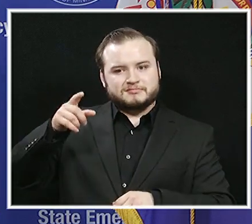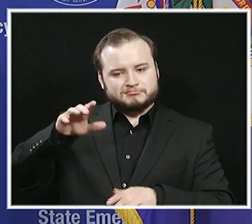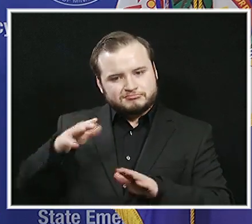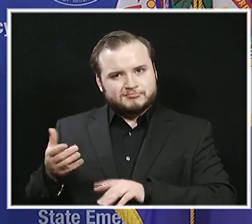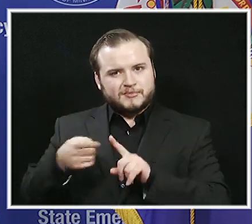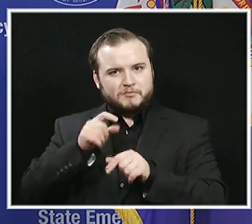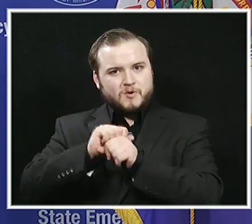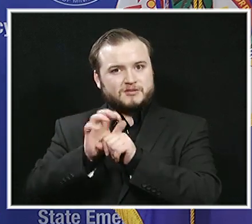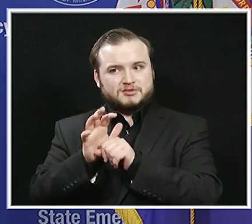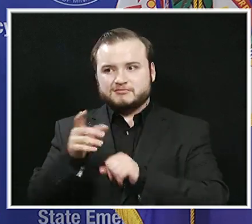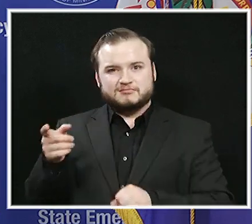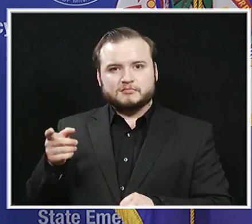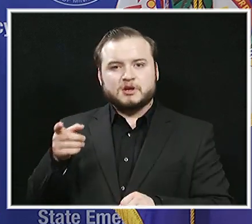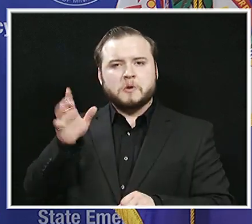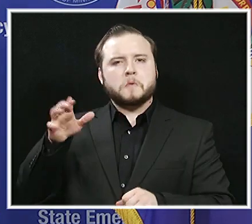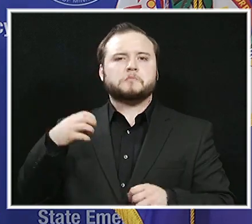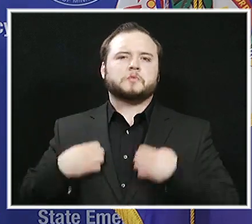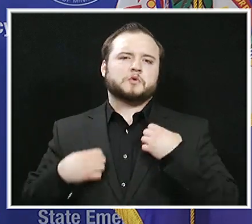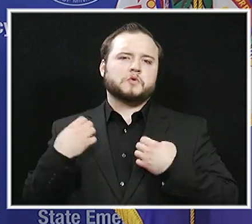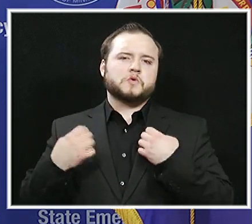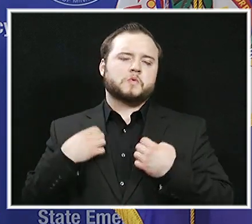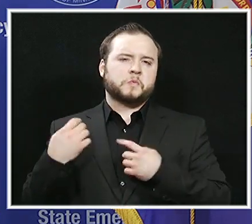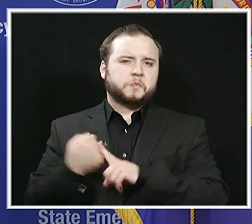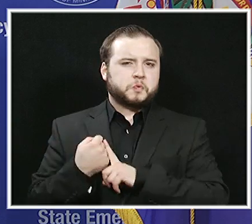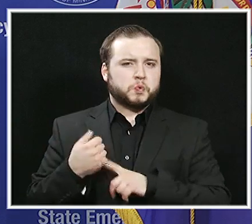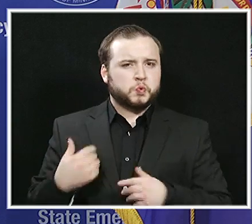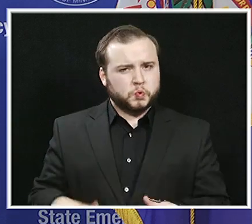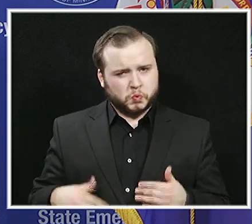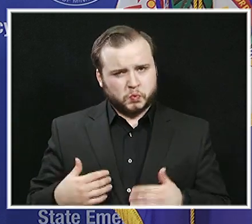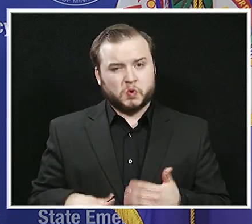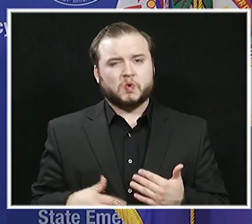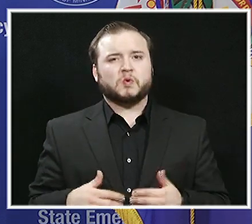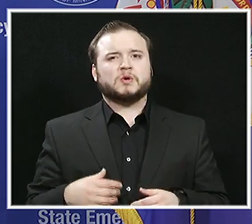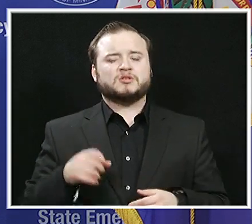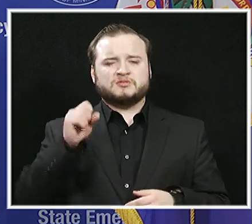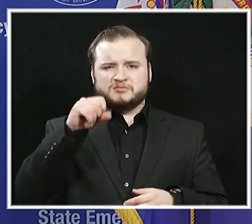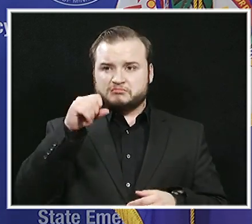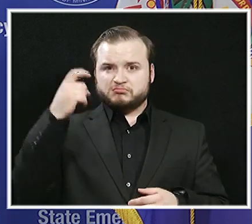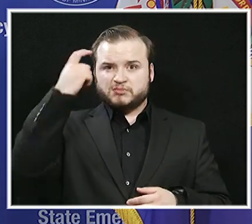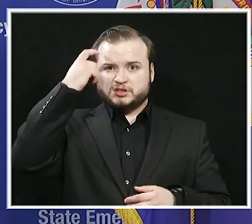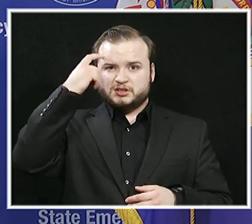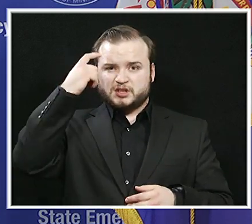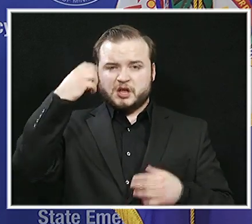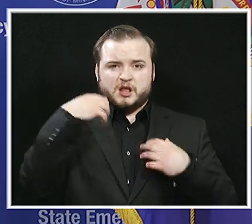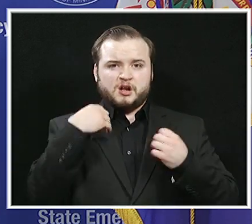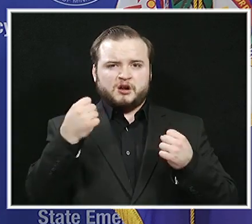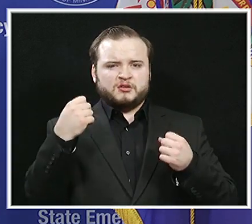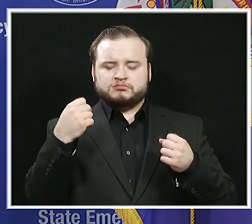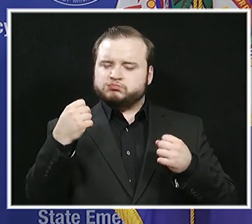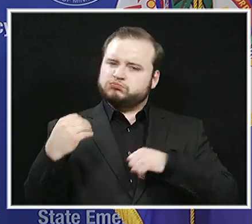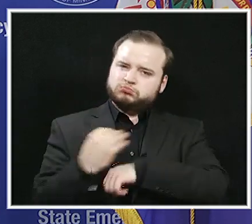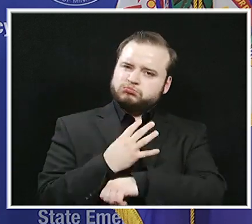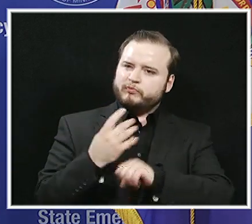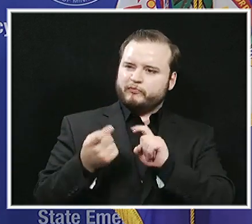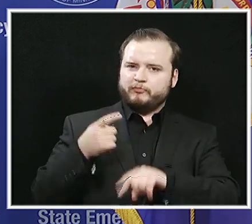or properly pay respects to her big brother who died of COVID-19, and this is causing, that's the